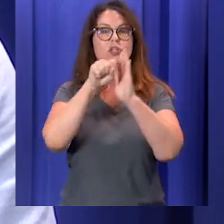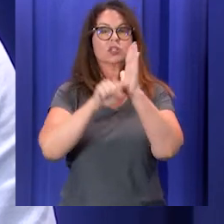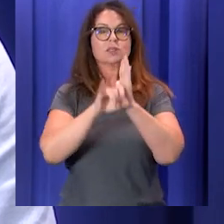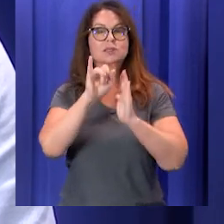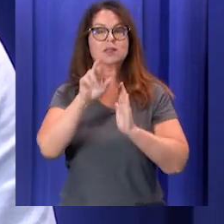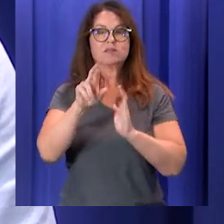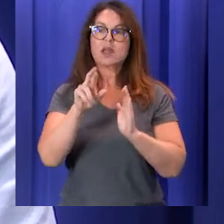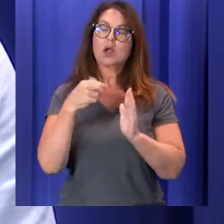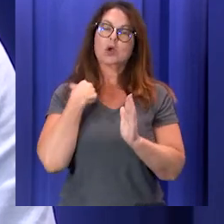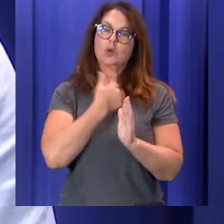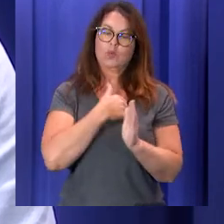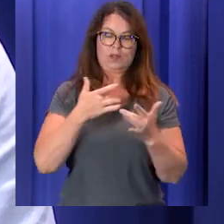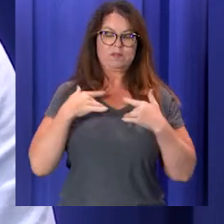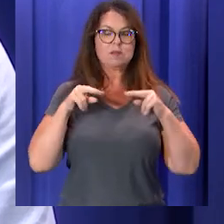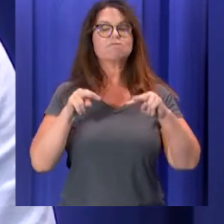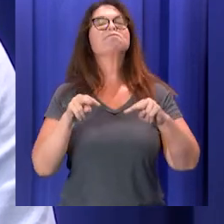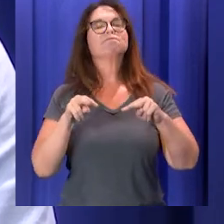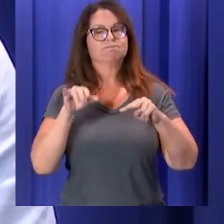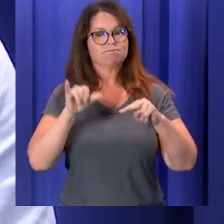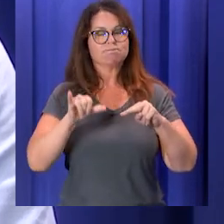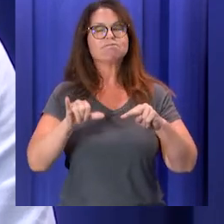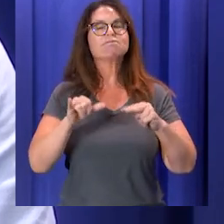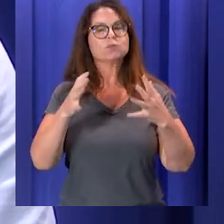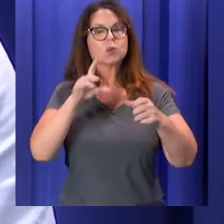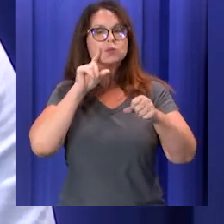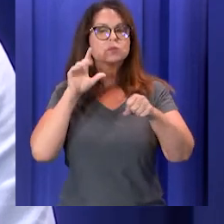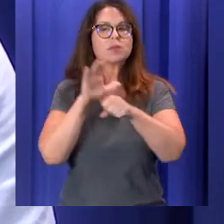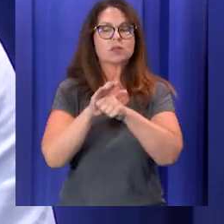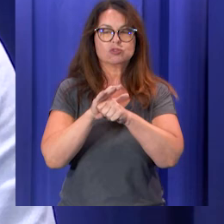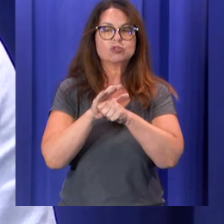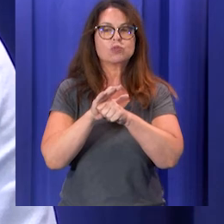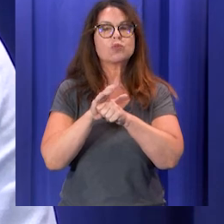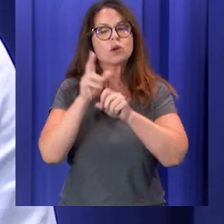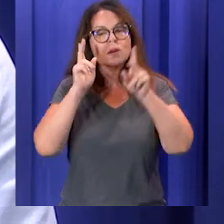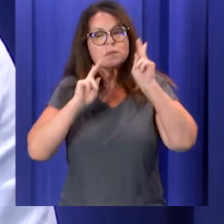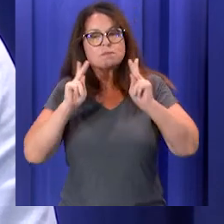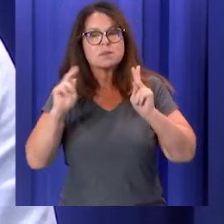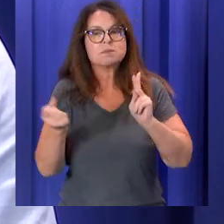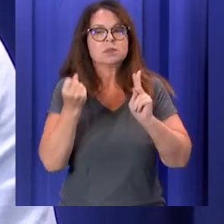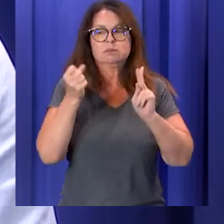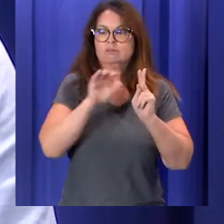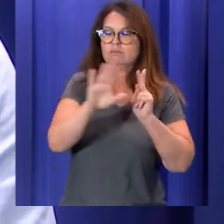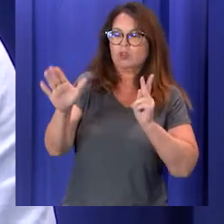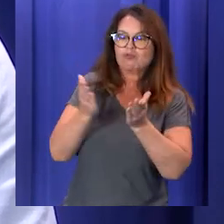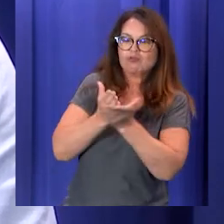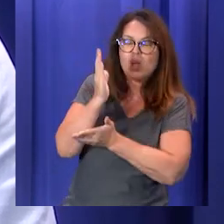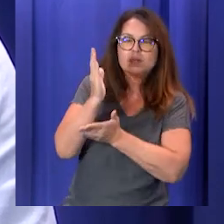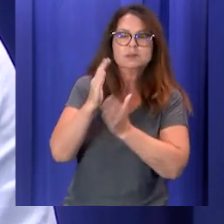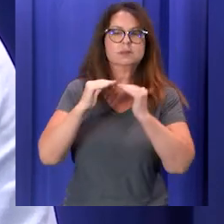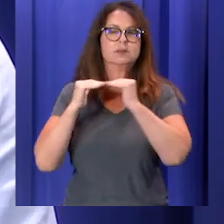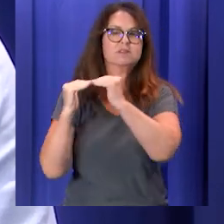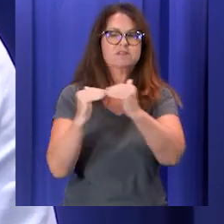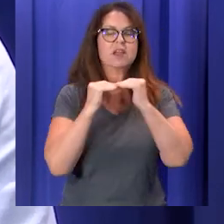that people with disabilities' experiences and rights to participate in society are fair and equitable for everyone.